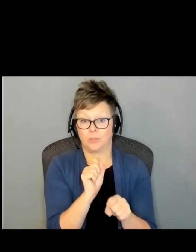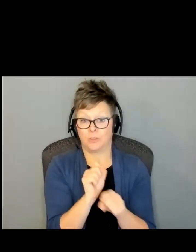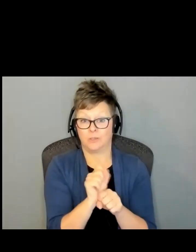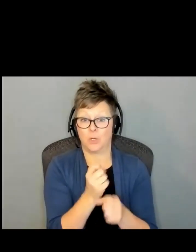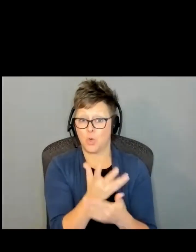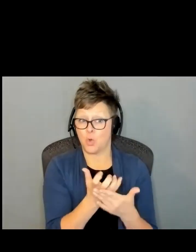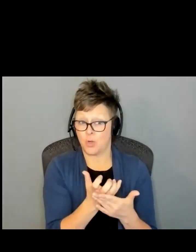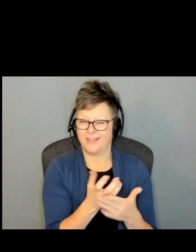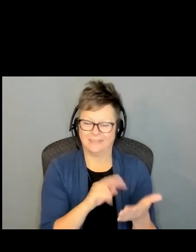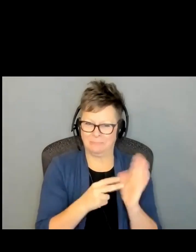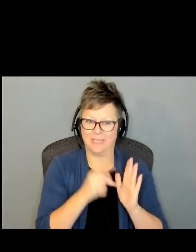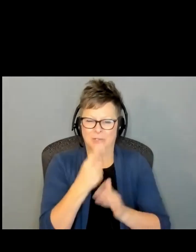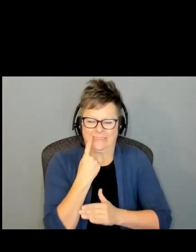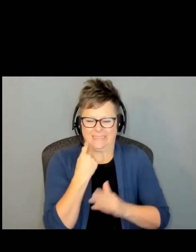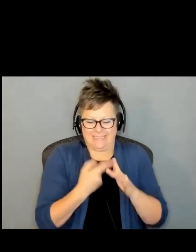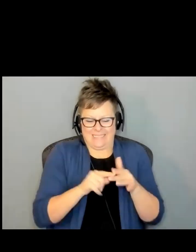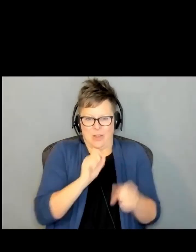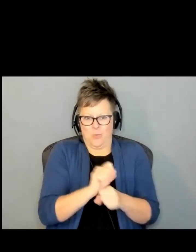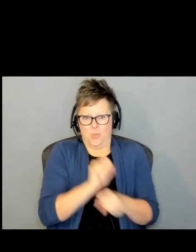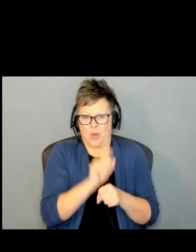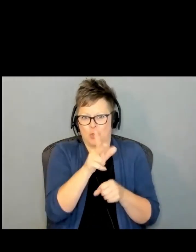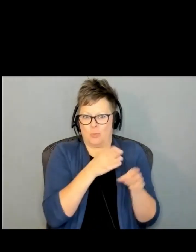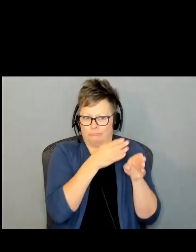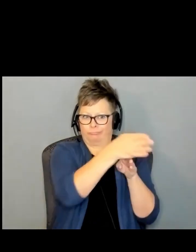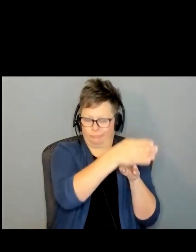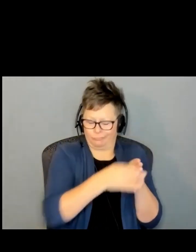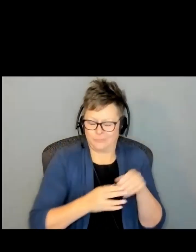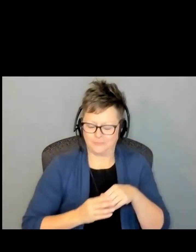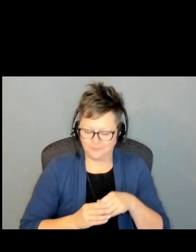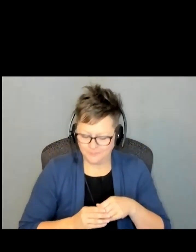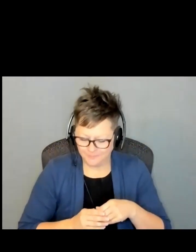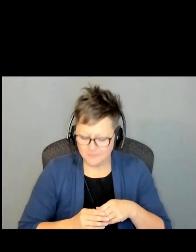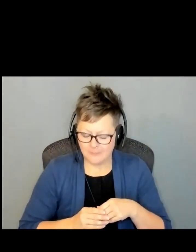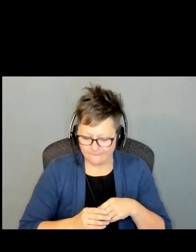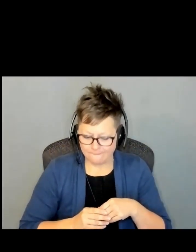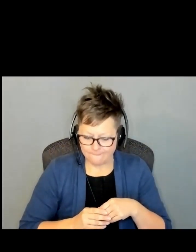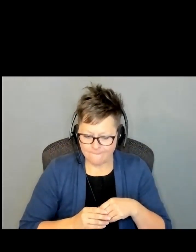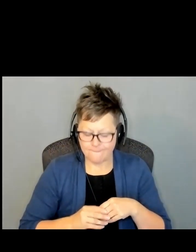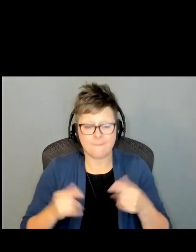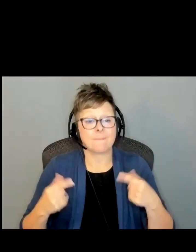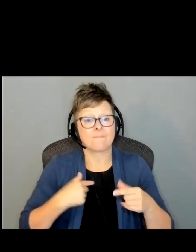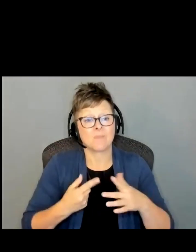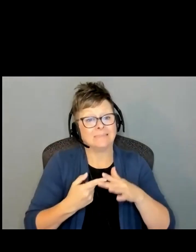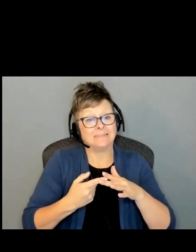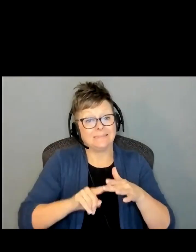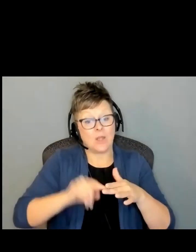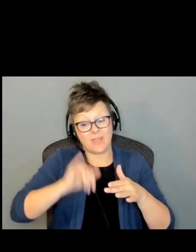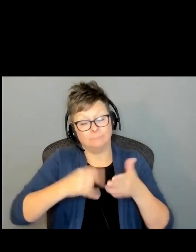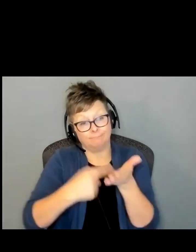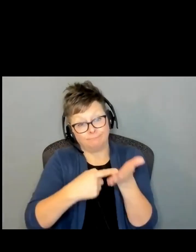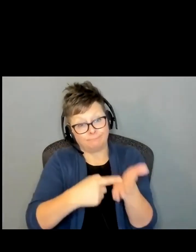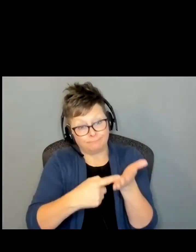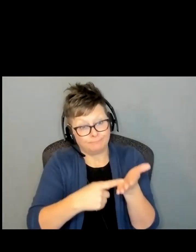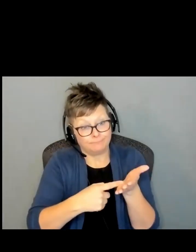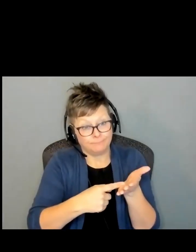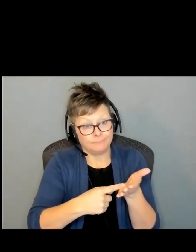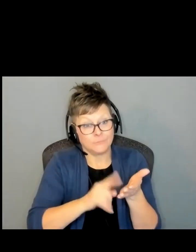So, now in describing, and again when I started this conversation, listening from a Black